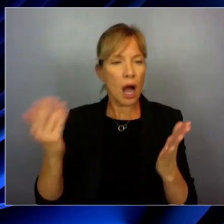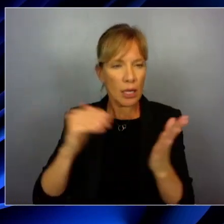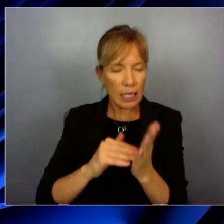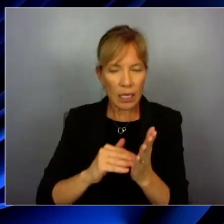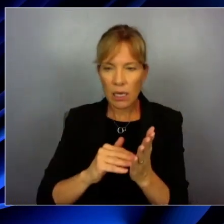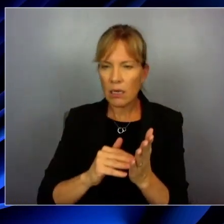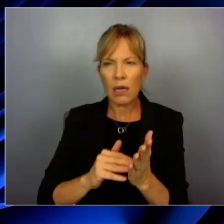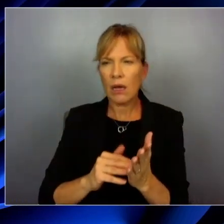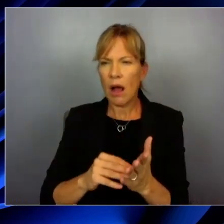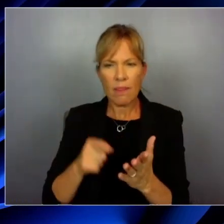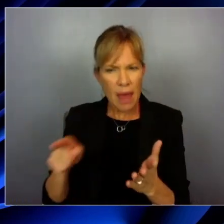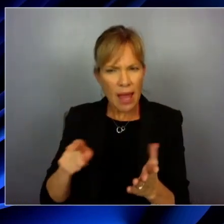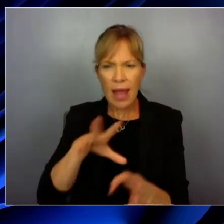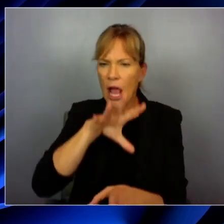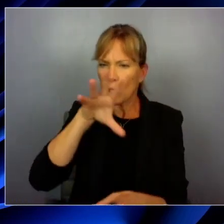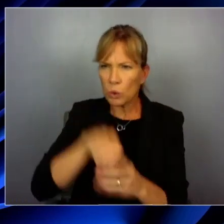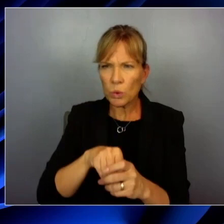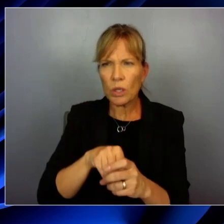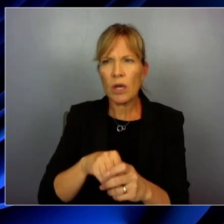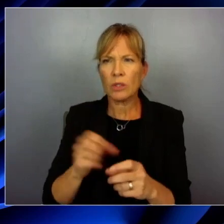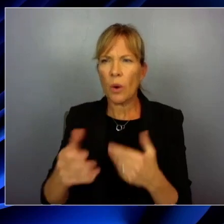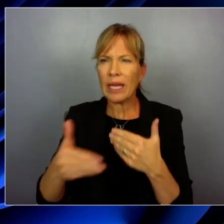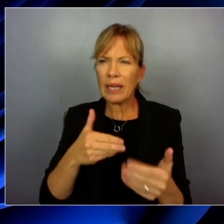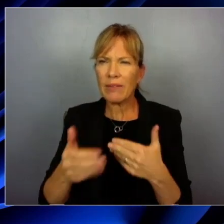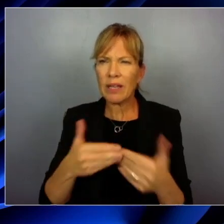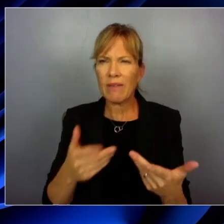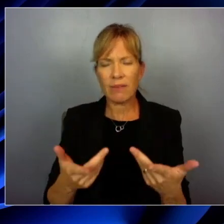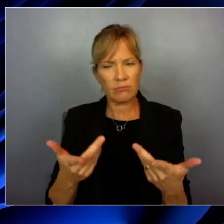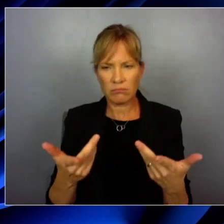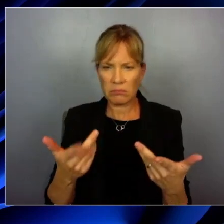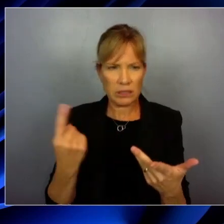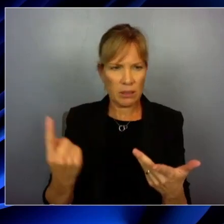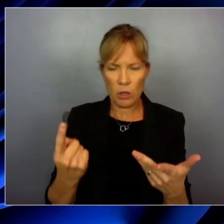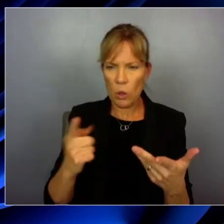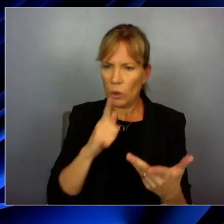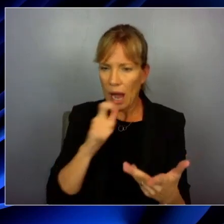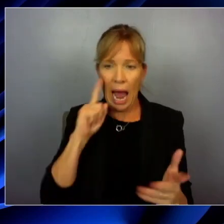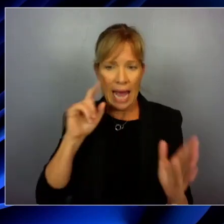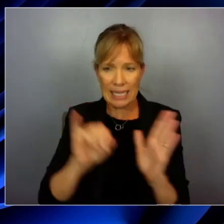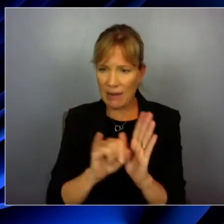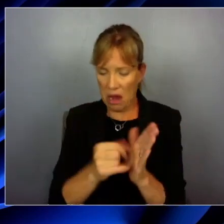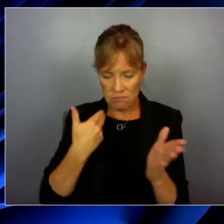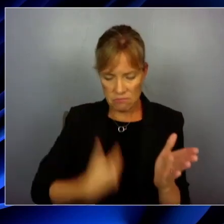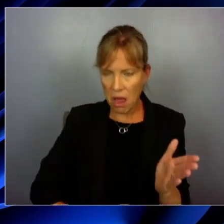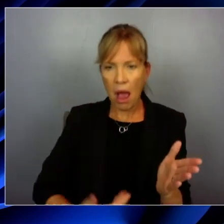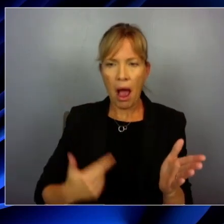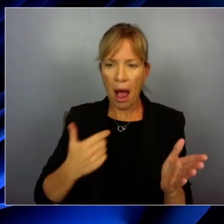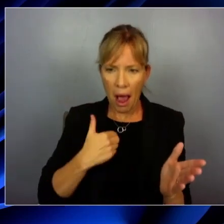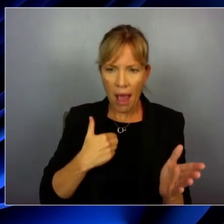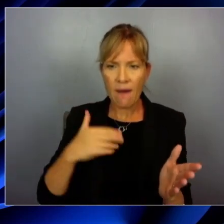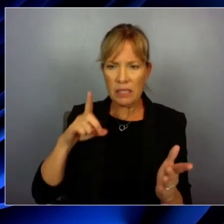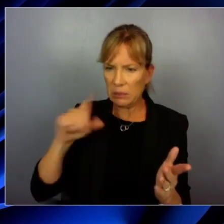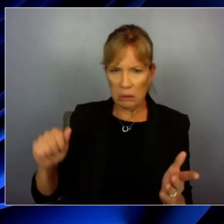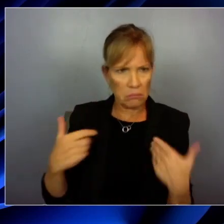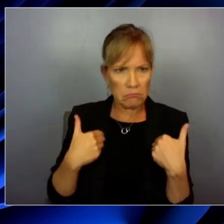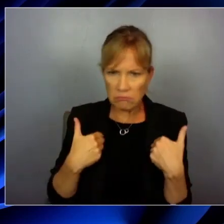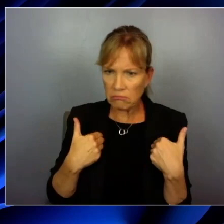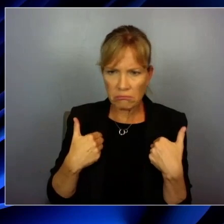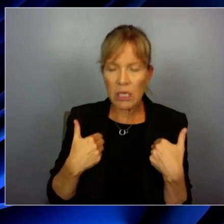and so even if you're again somebody who does not identify as somebody with a disability, maybe you're sitting in bed at night